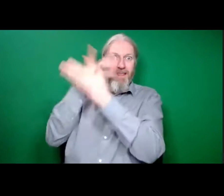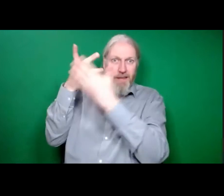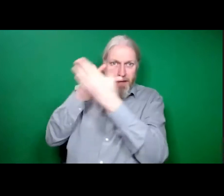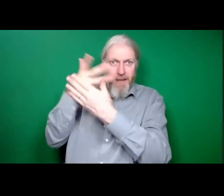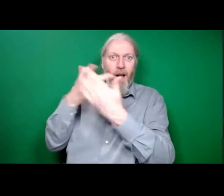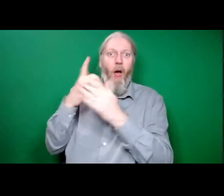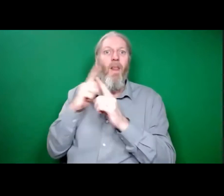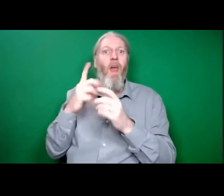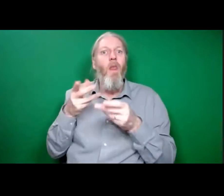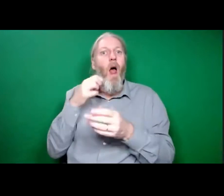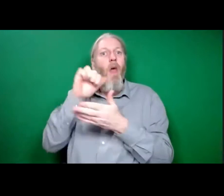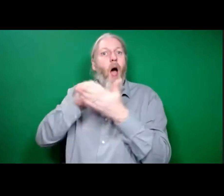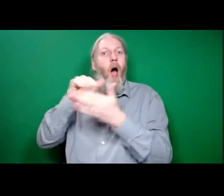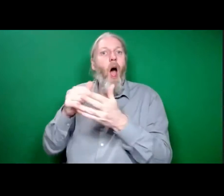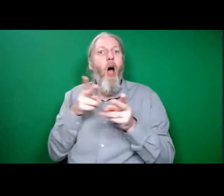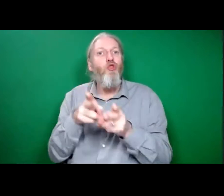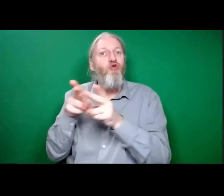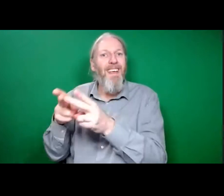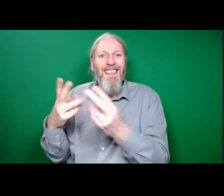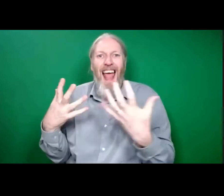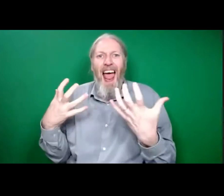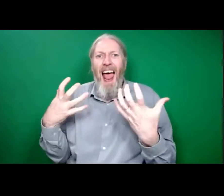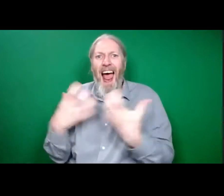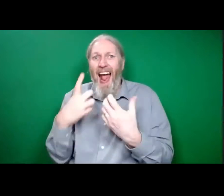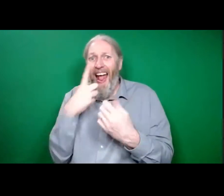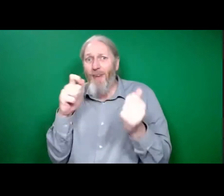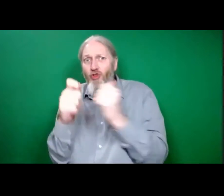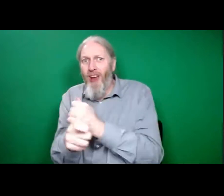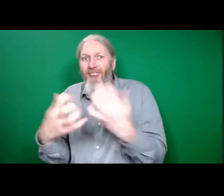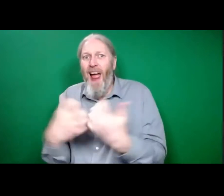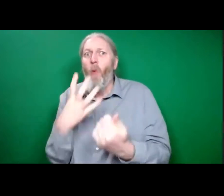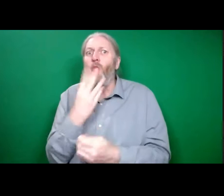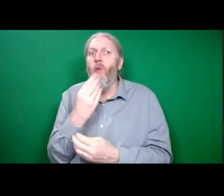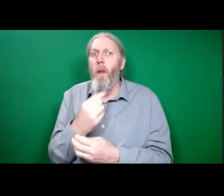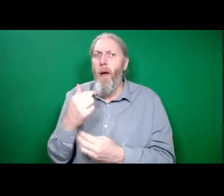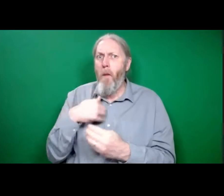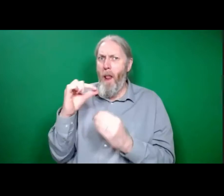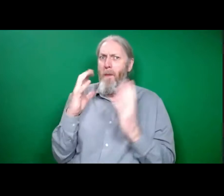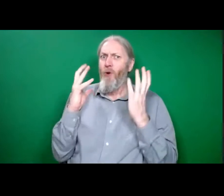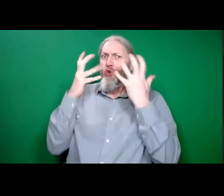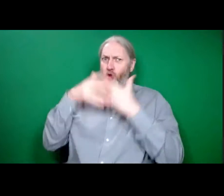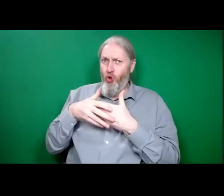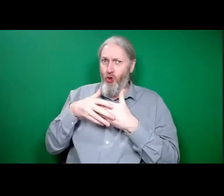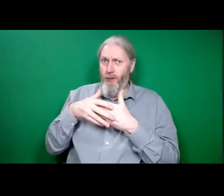into homes rather than anything else. Camilla, perhaps, and then it would be interesting to hear from a local authority point of view.